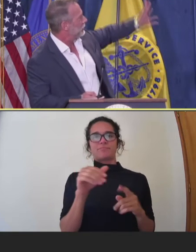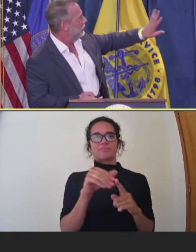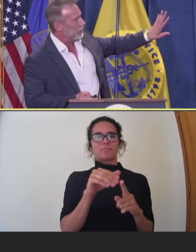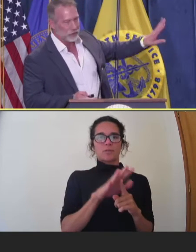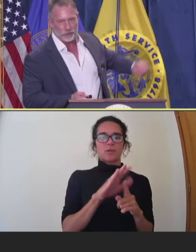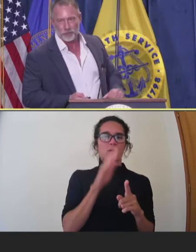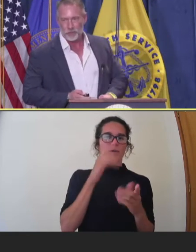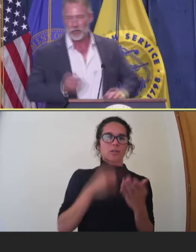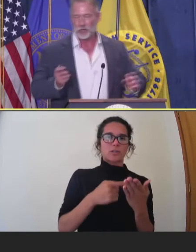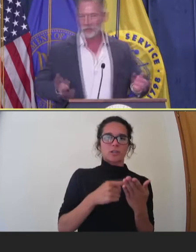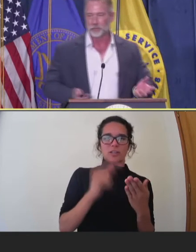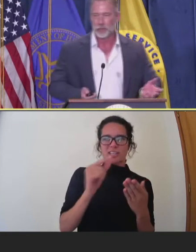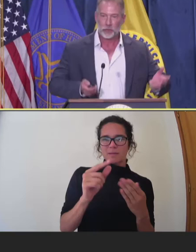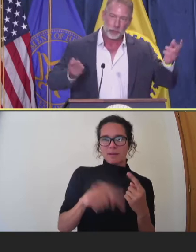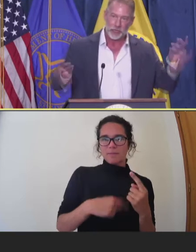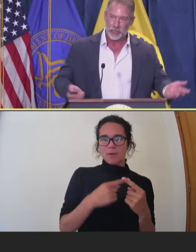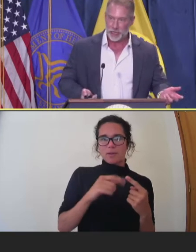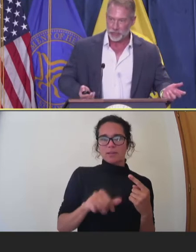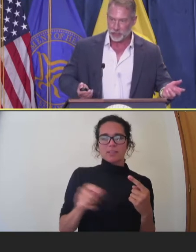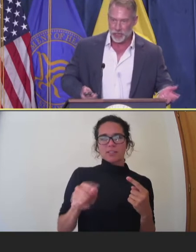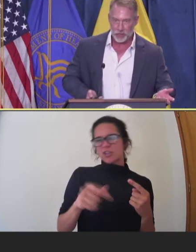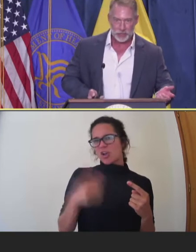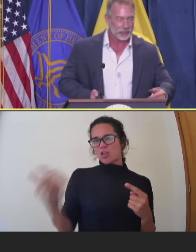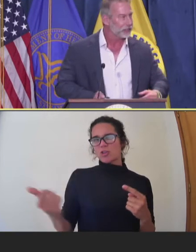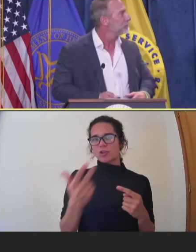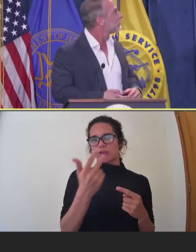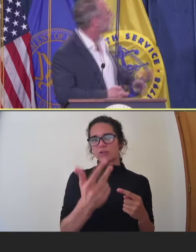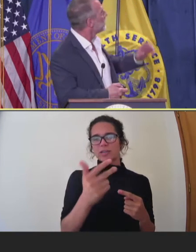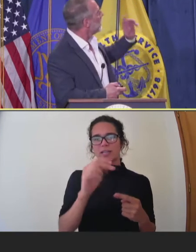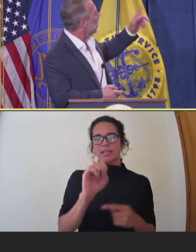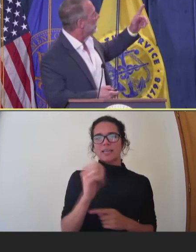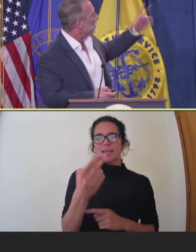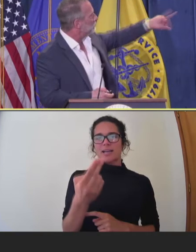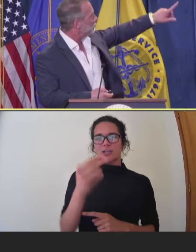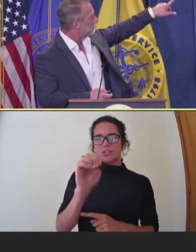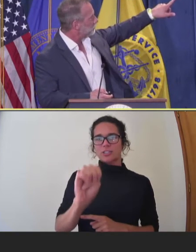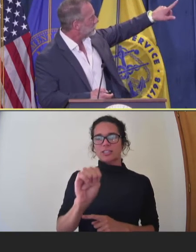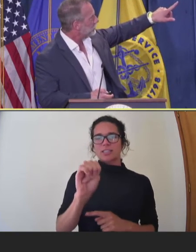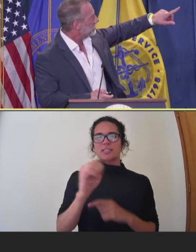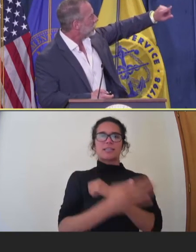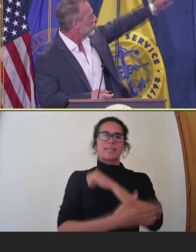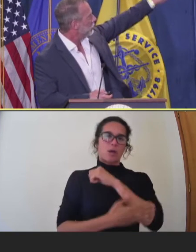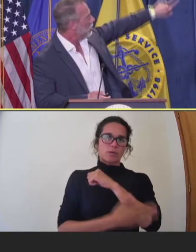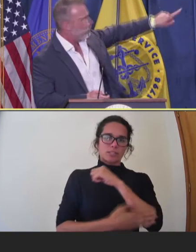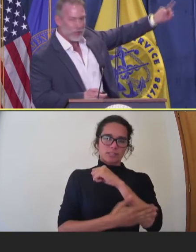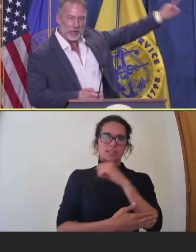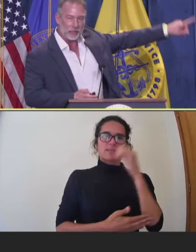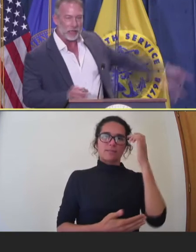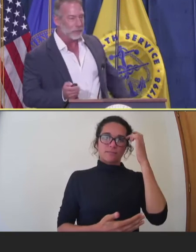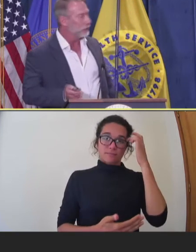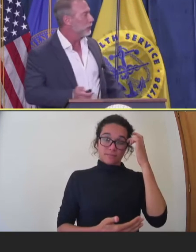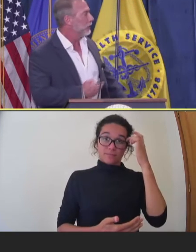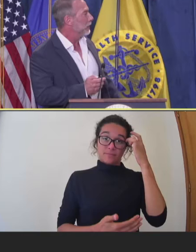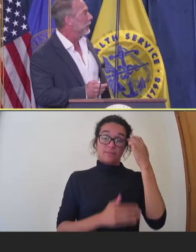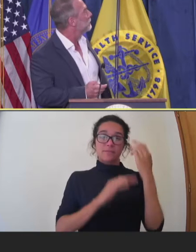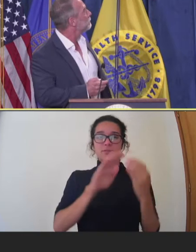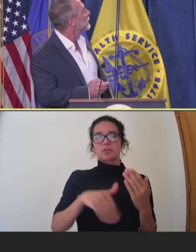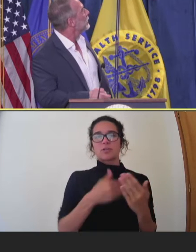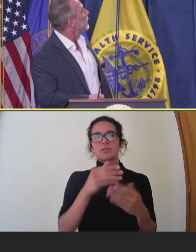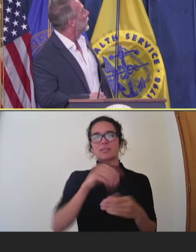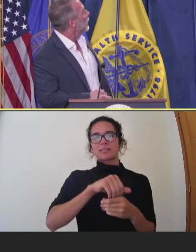are the other three EHE counties that are all in that Atlanta Metro area.